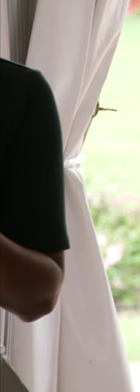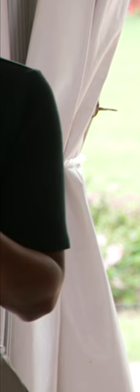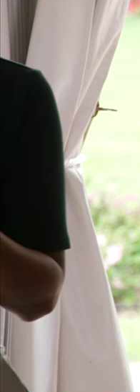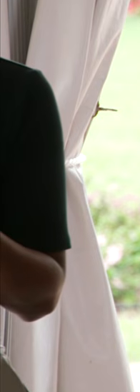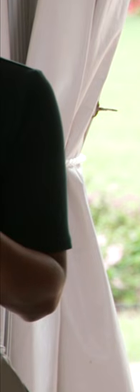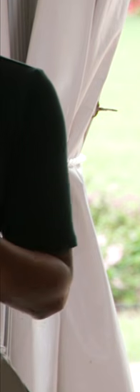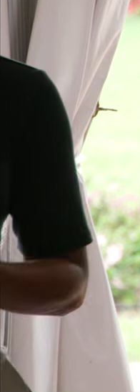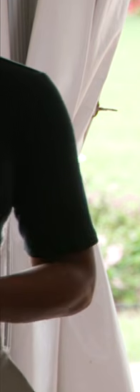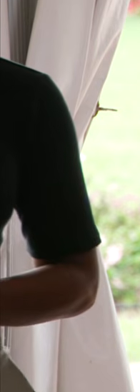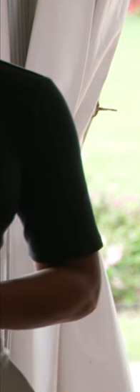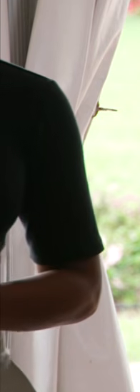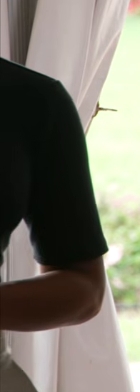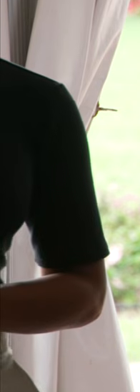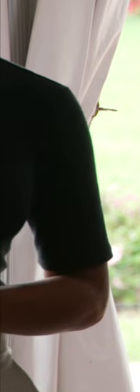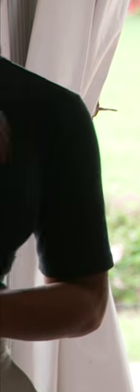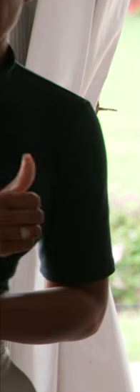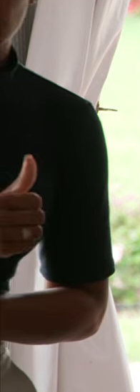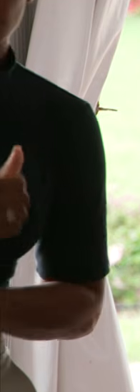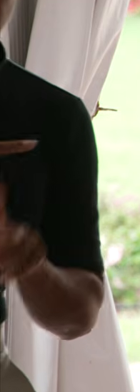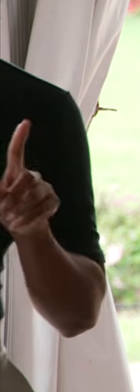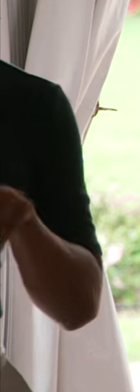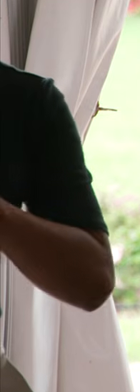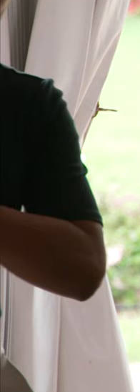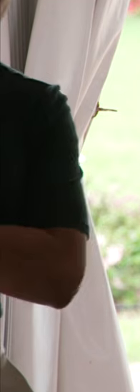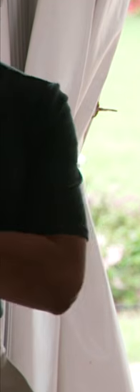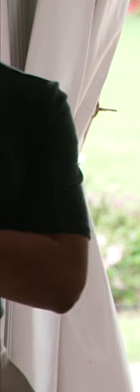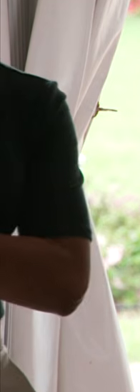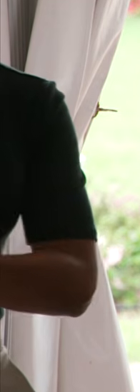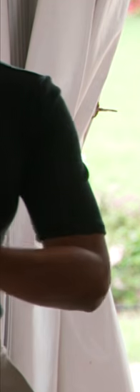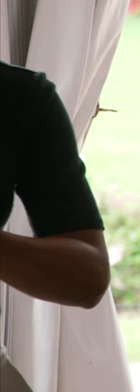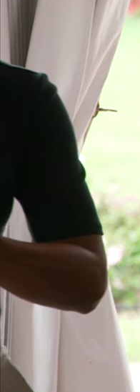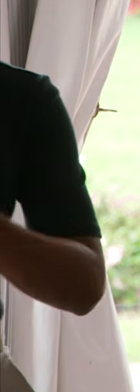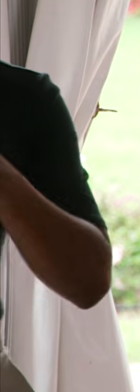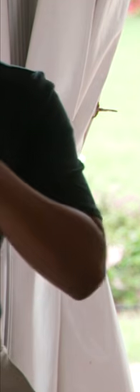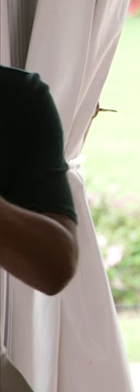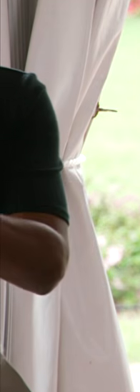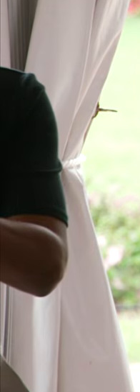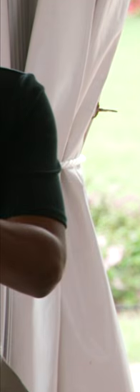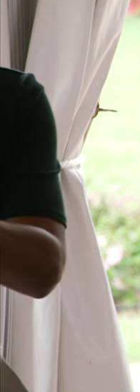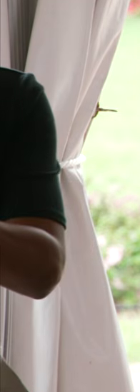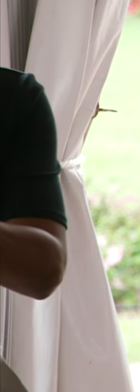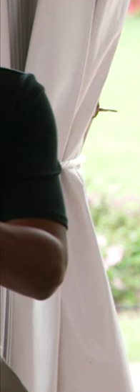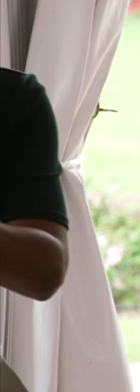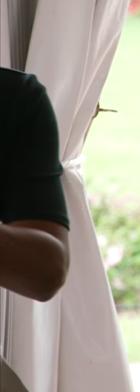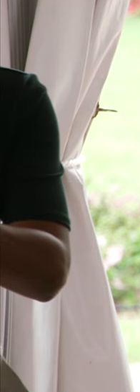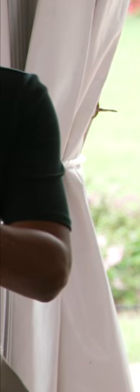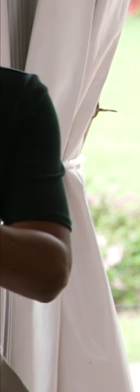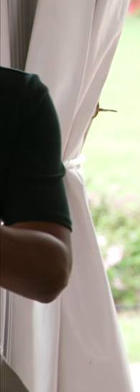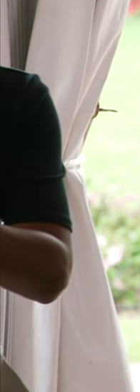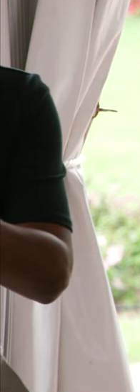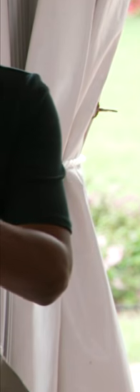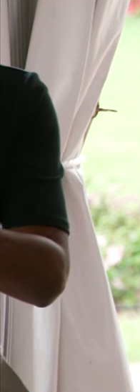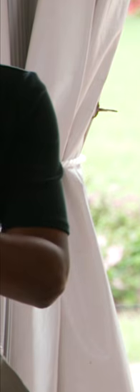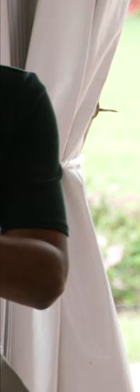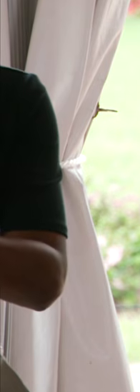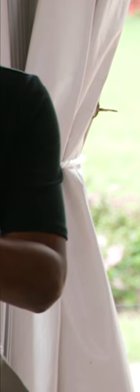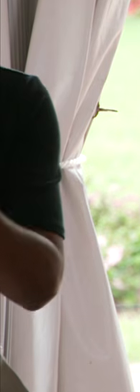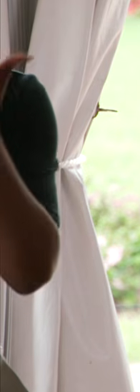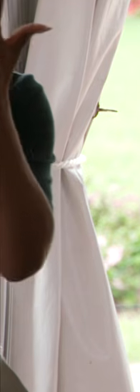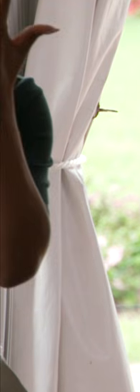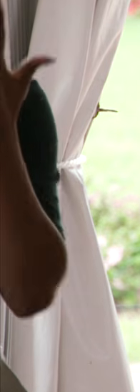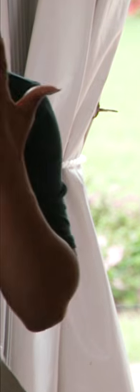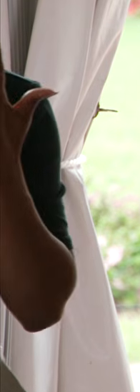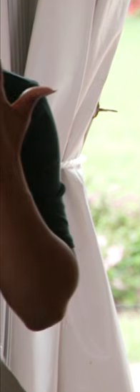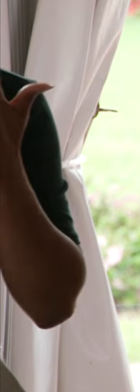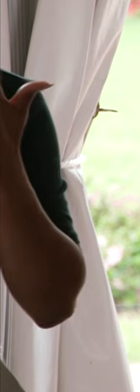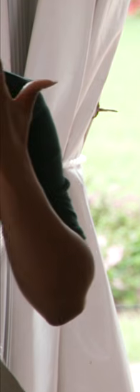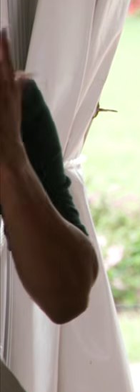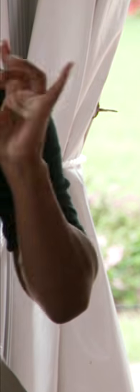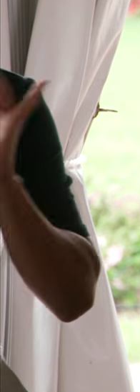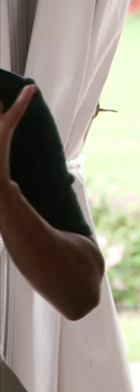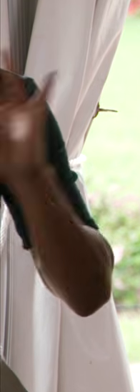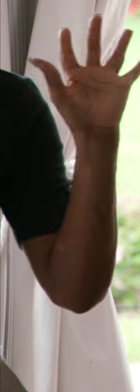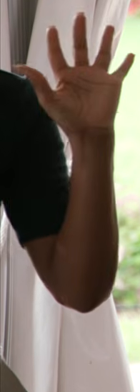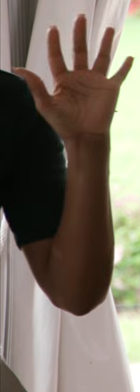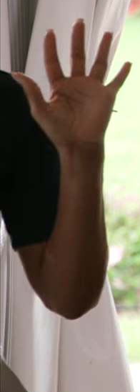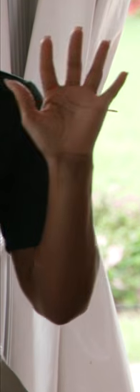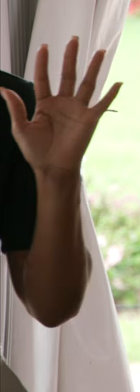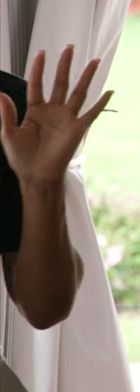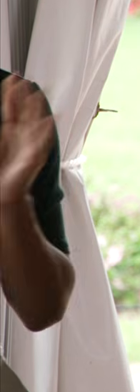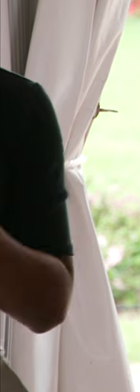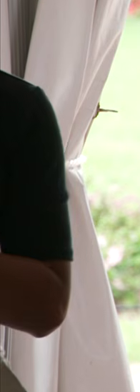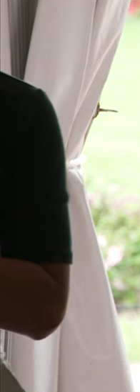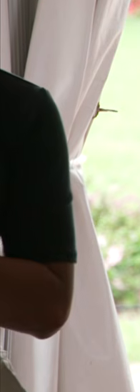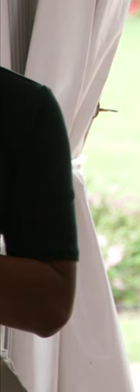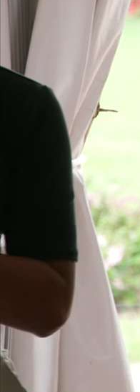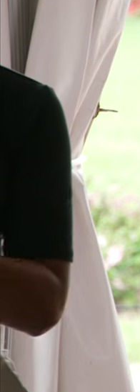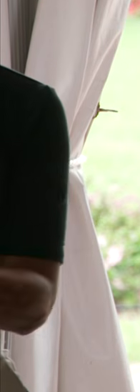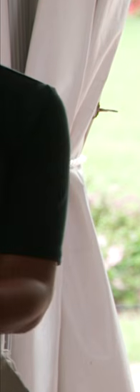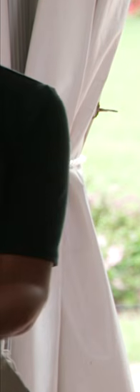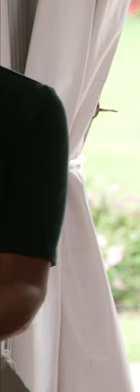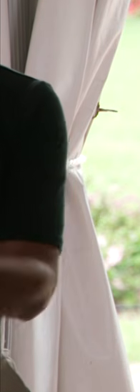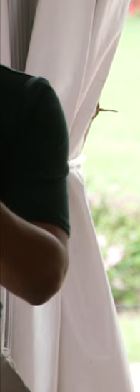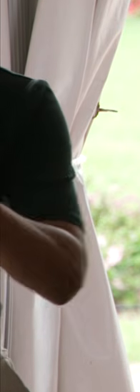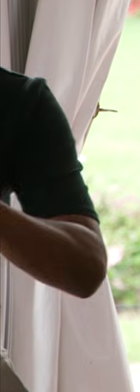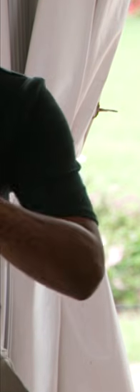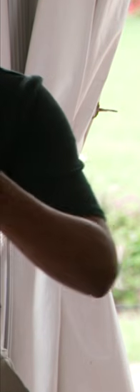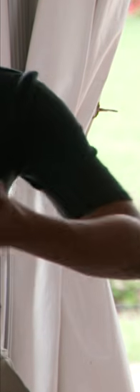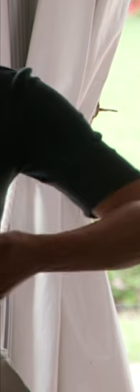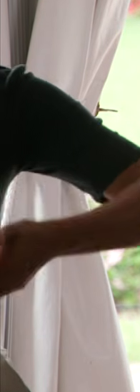this egregious study was absolutely devastating. The trauma was immediate and overwhelming. We